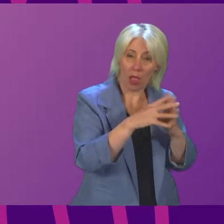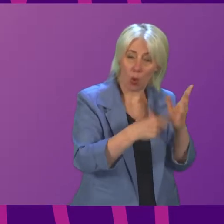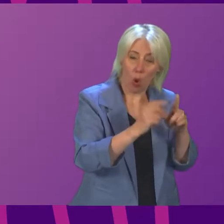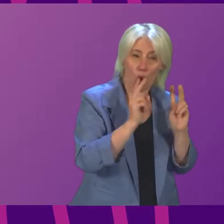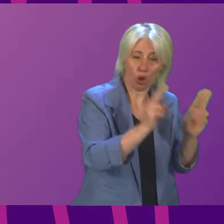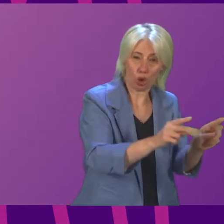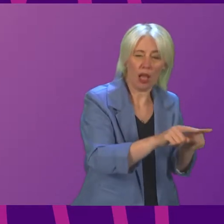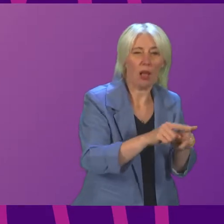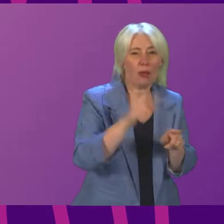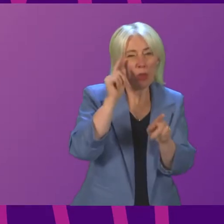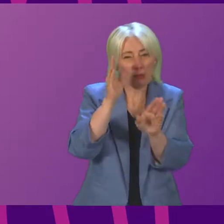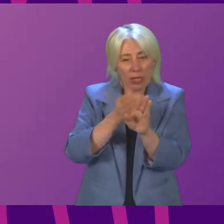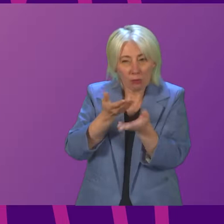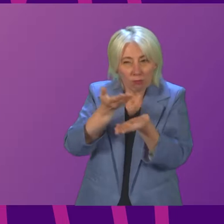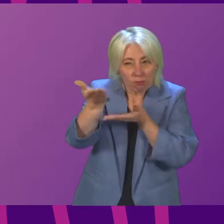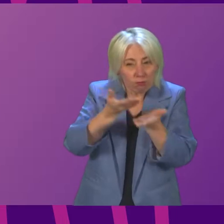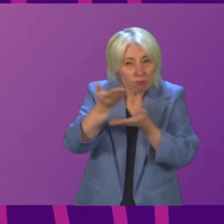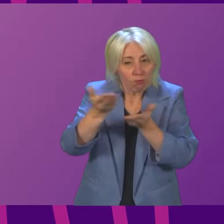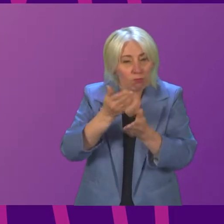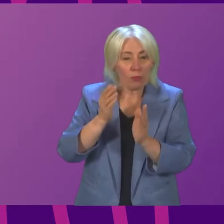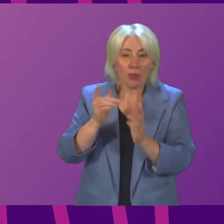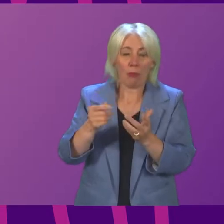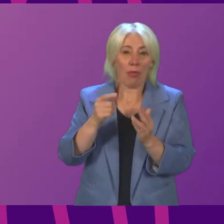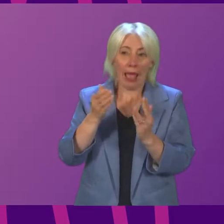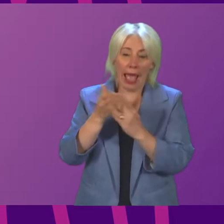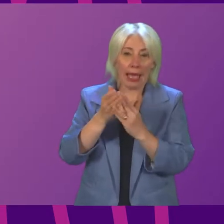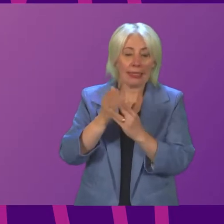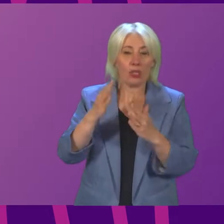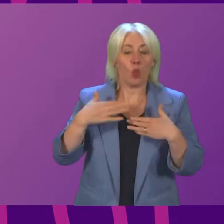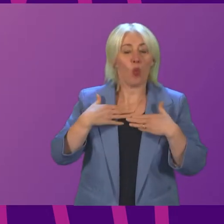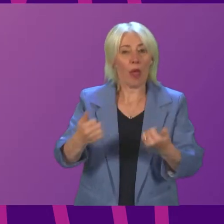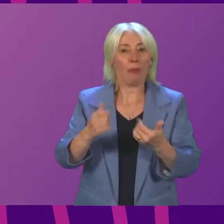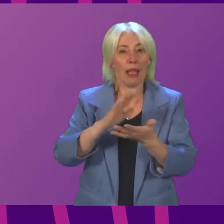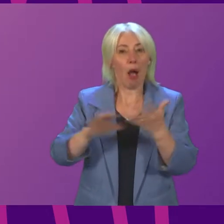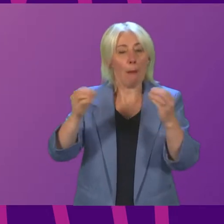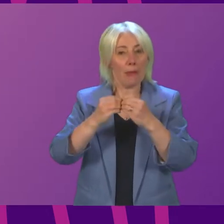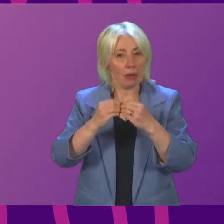psychological interventions, access to the National Wellbeing Hub and other wellbeing